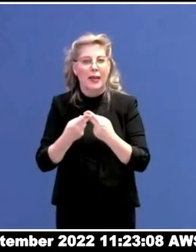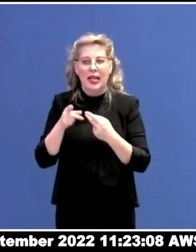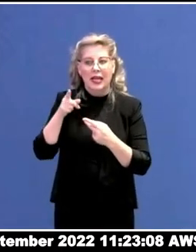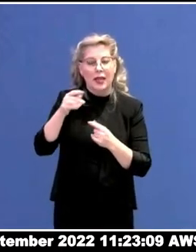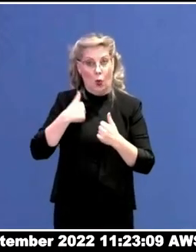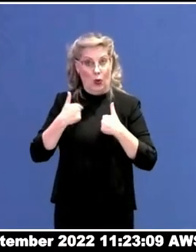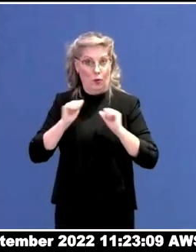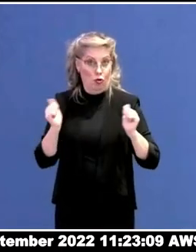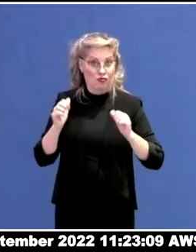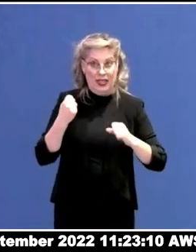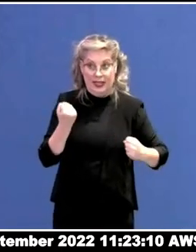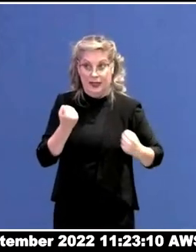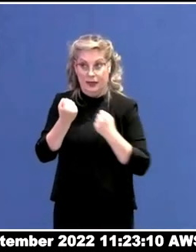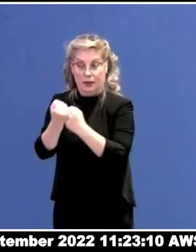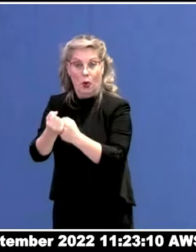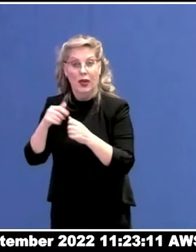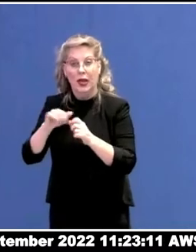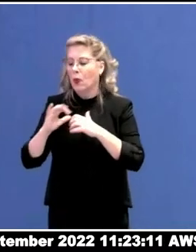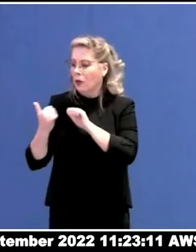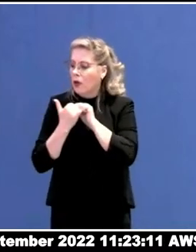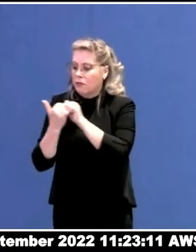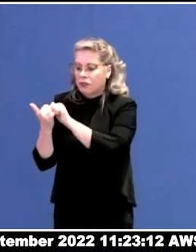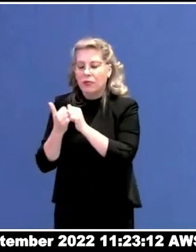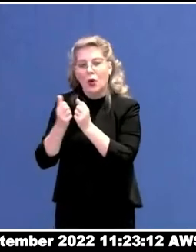PRAG meetings and work in partnership to ensure there was a plan going forward.